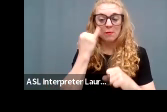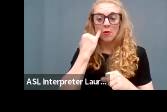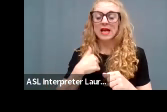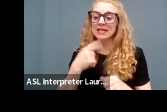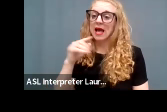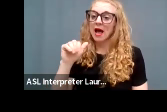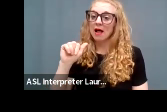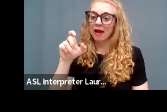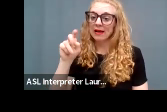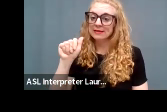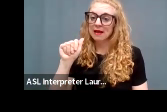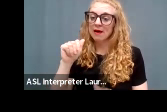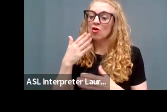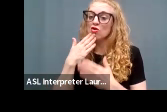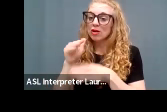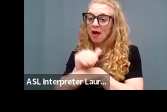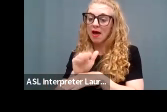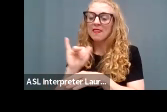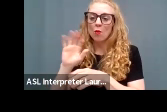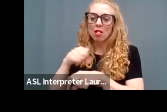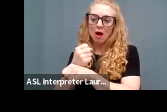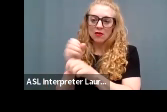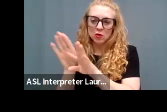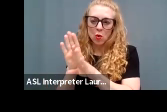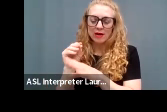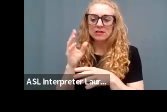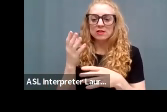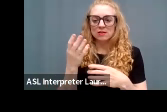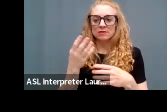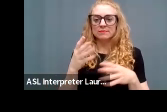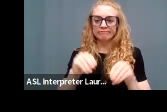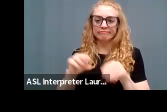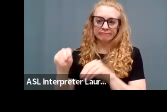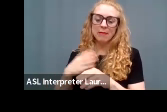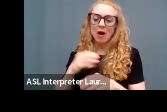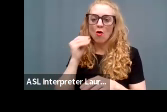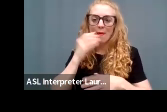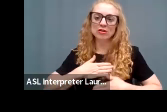my back locks my door shuts off my my uh home entertainment system shuts off my lights that's